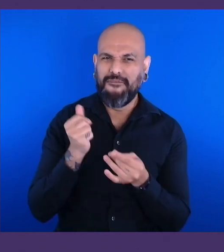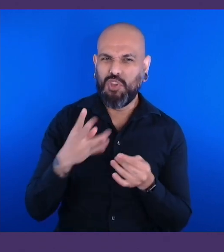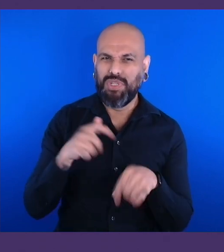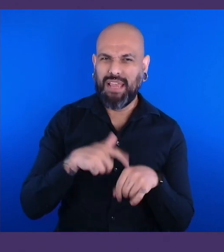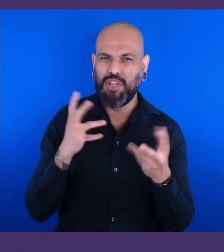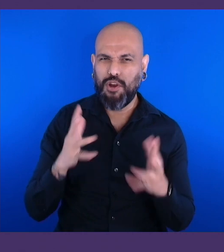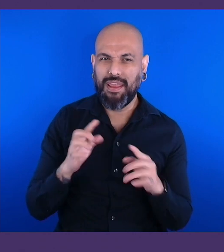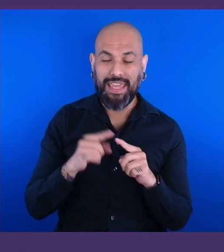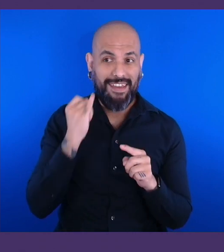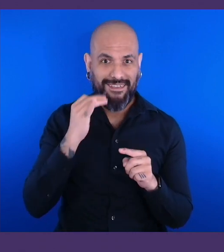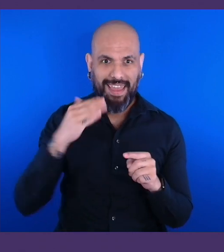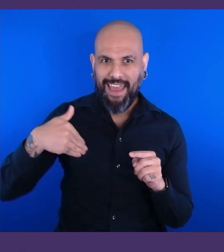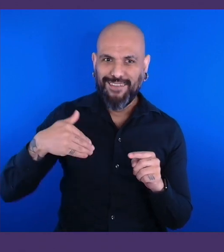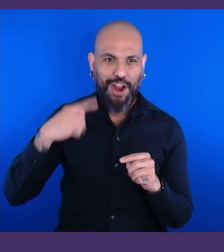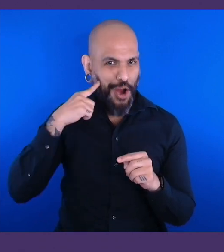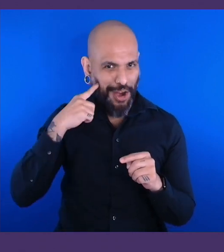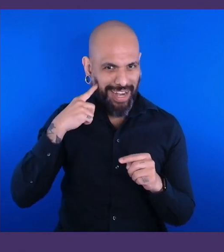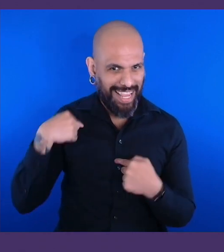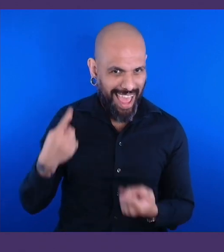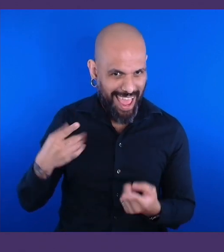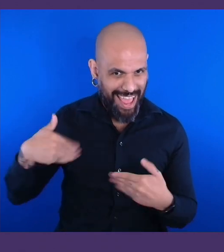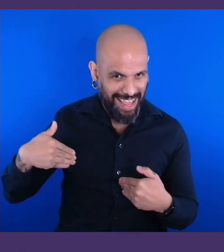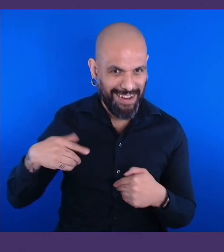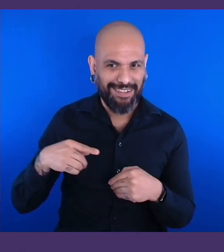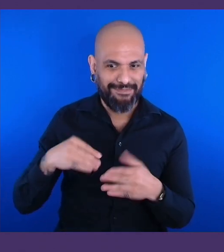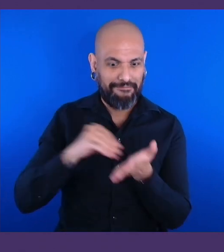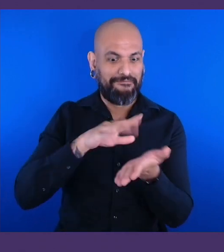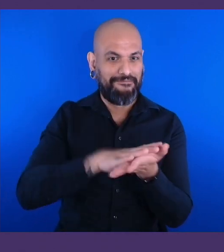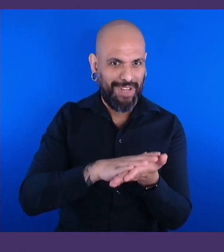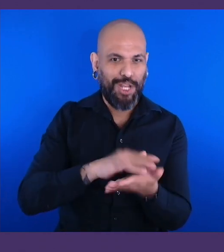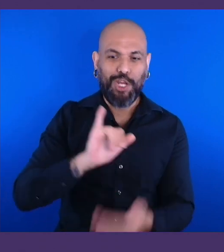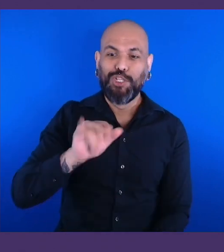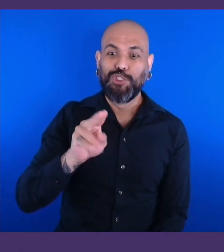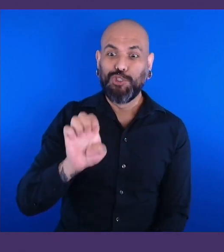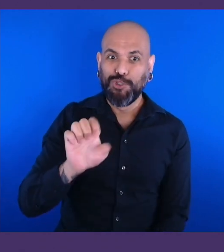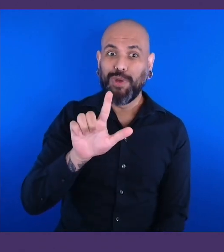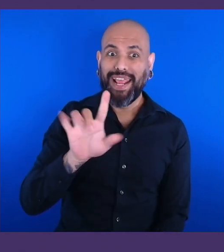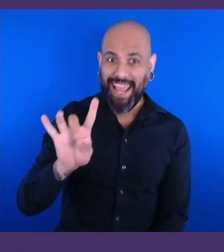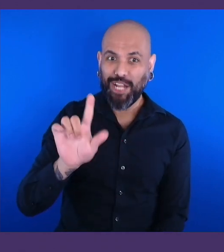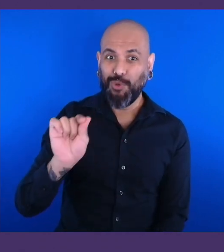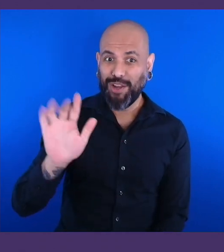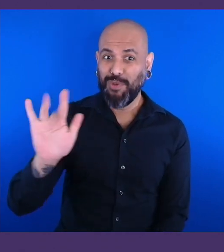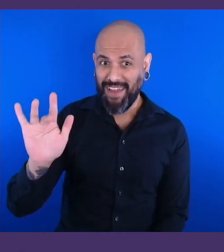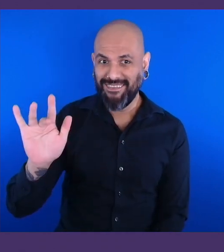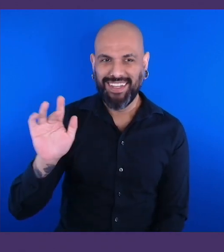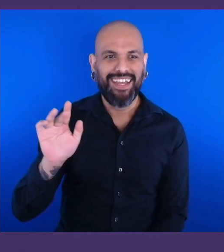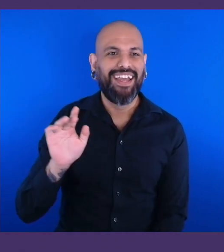and paper ready and take down a note. As of June 28, 2025, member states will start enforcing the EAA.